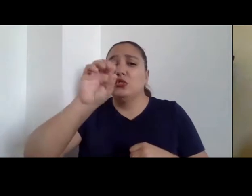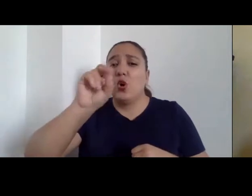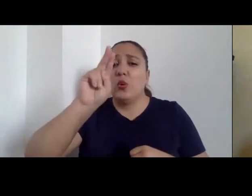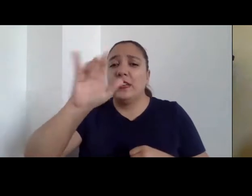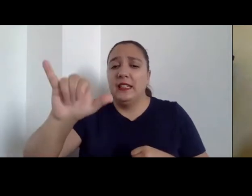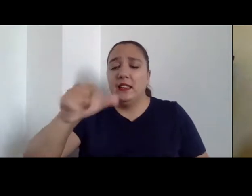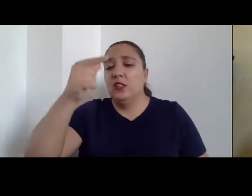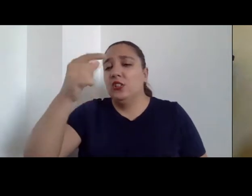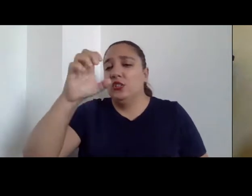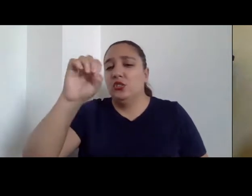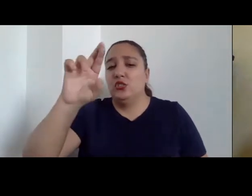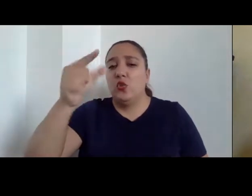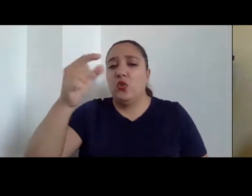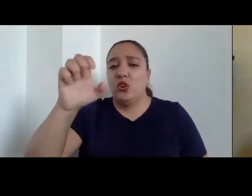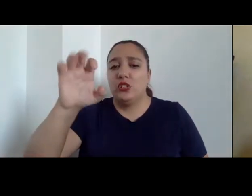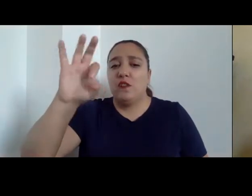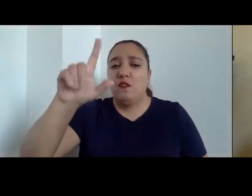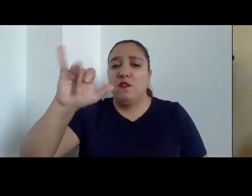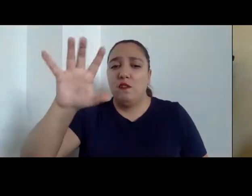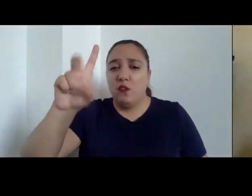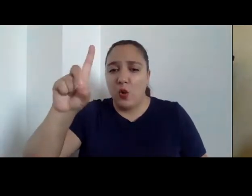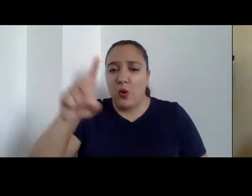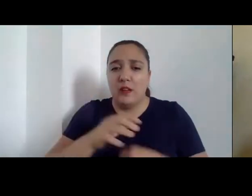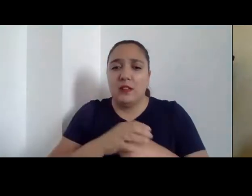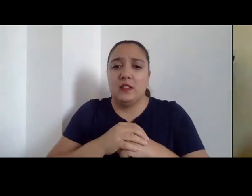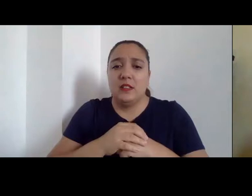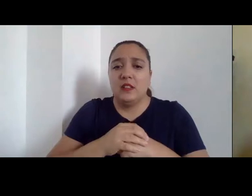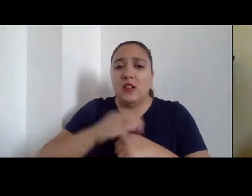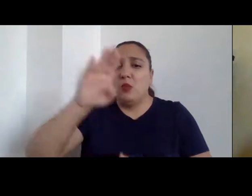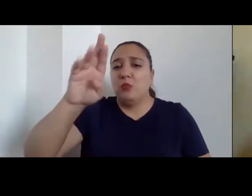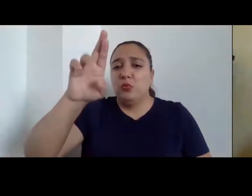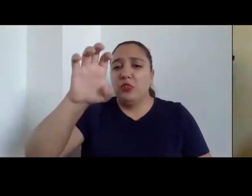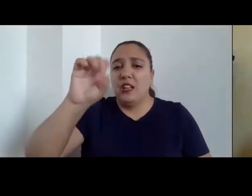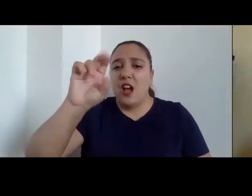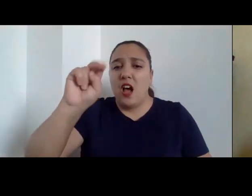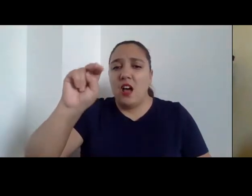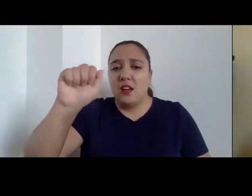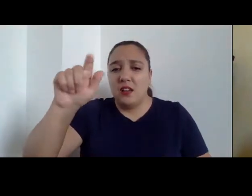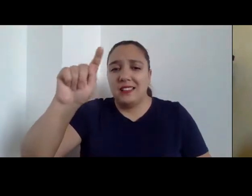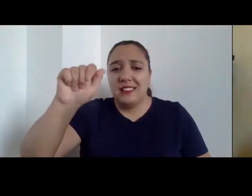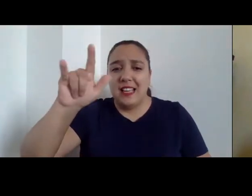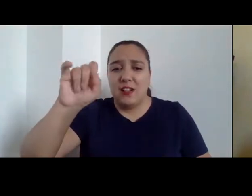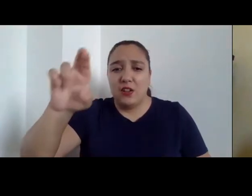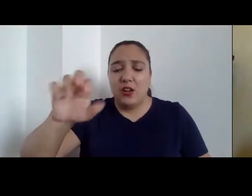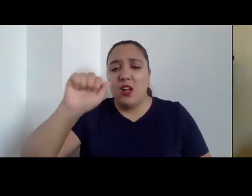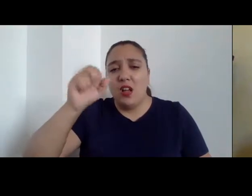Breonna Taylor, Ahmaud Arbery, Breshad Brooks, David McAtee and all black people whose lives who have been